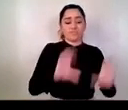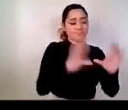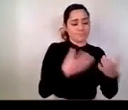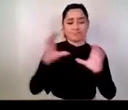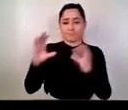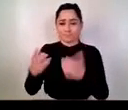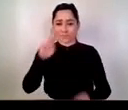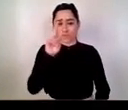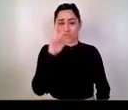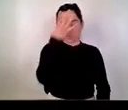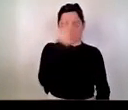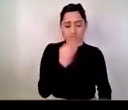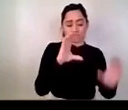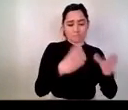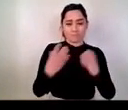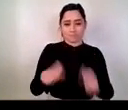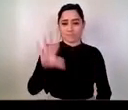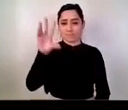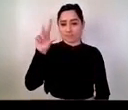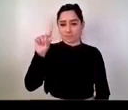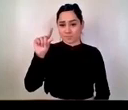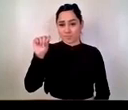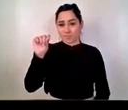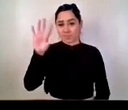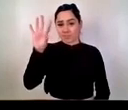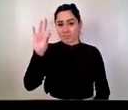although the length of time spent in one or the other changes as sleep progresses.